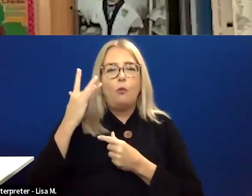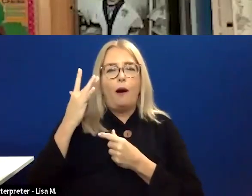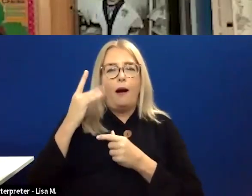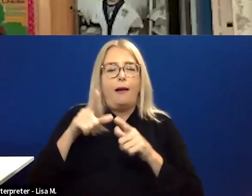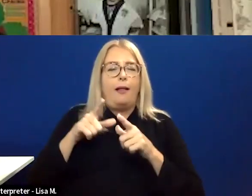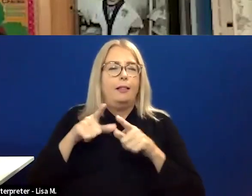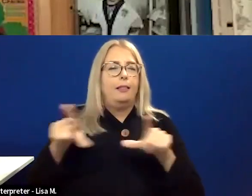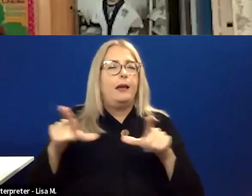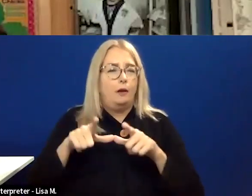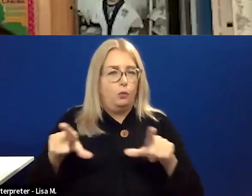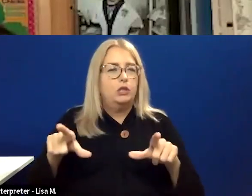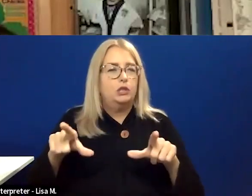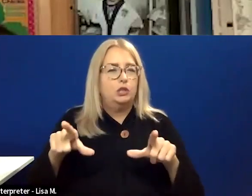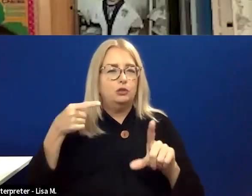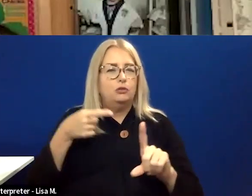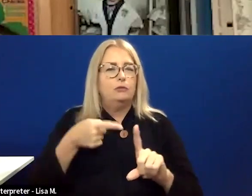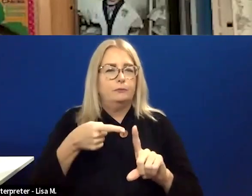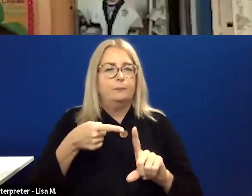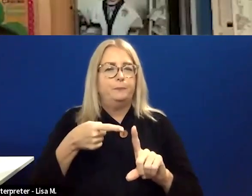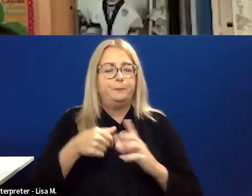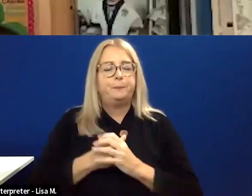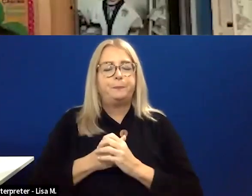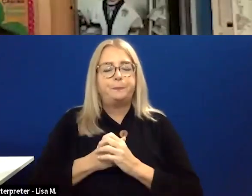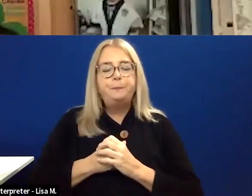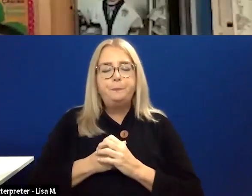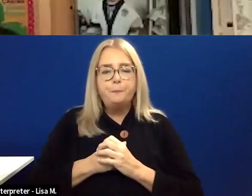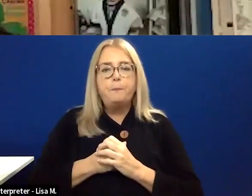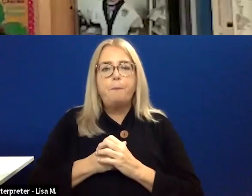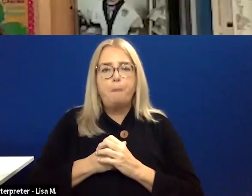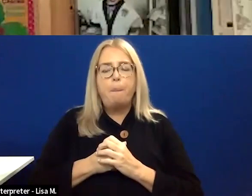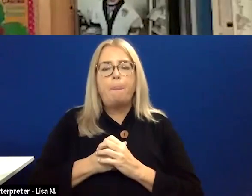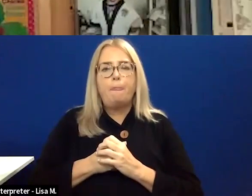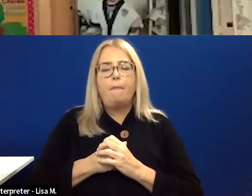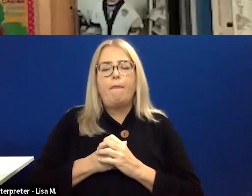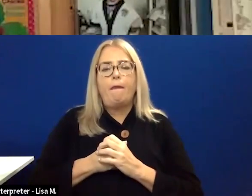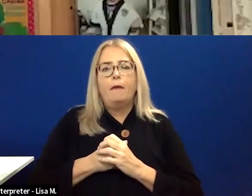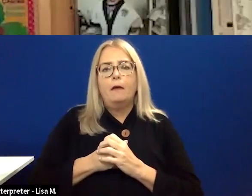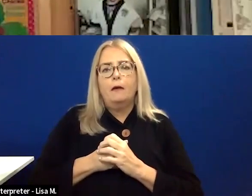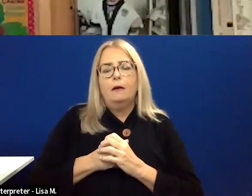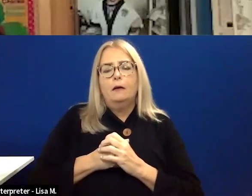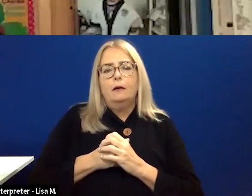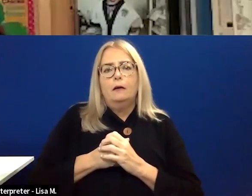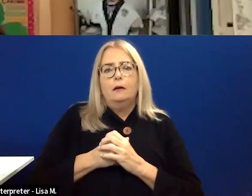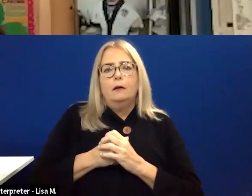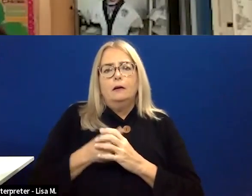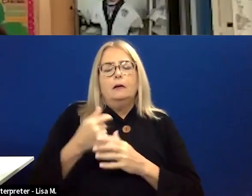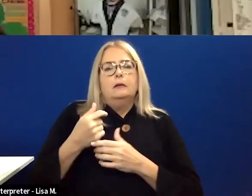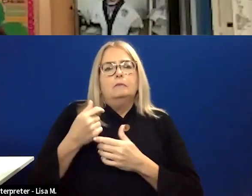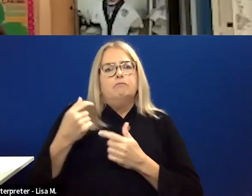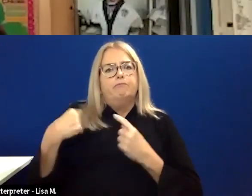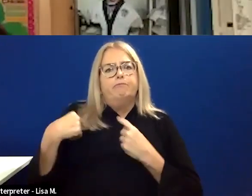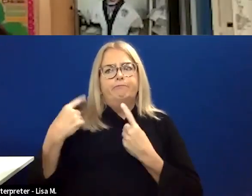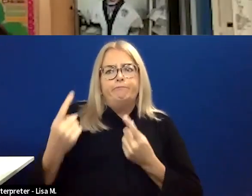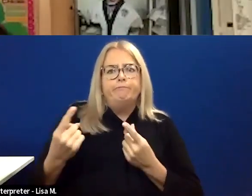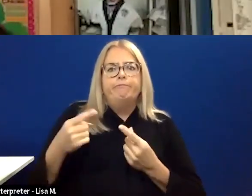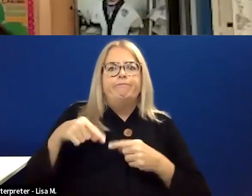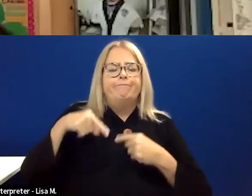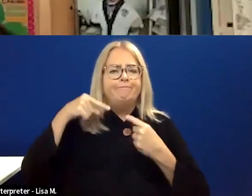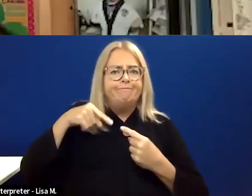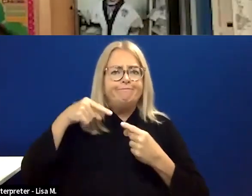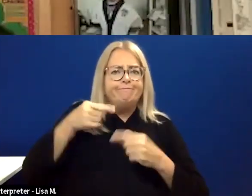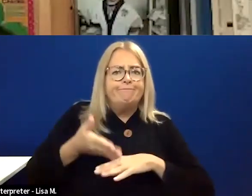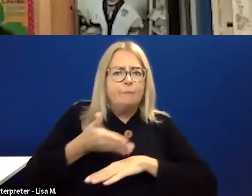uh so um we've had difficulty improving the language learning environments for children